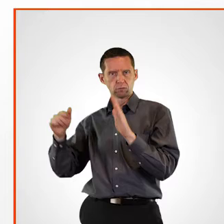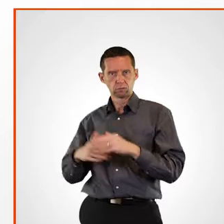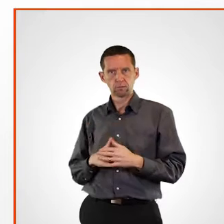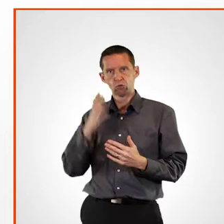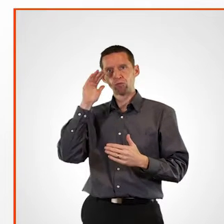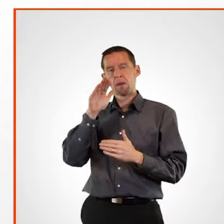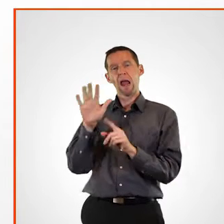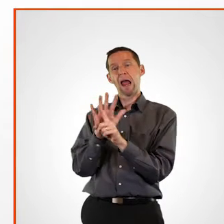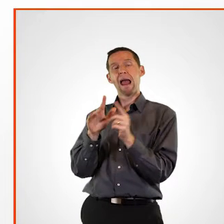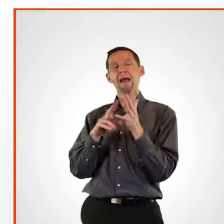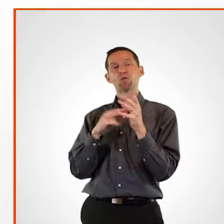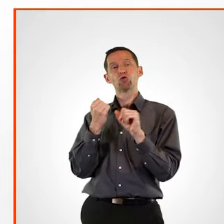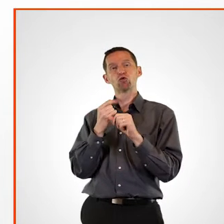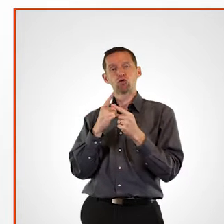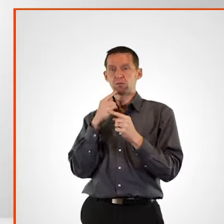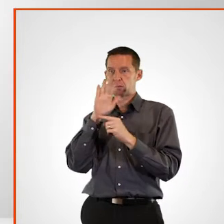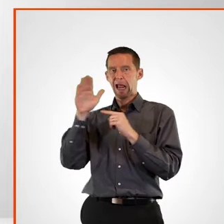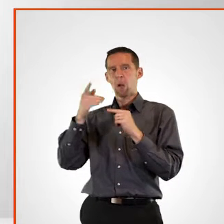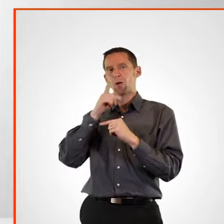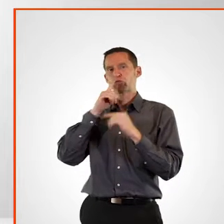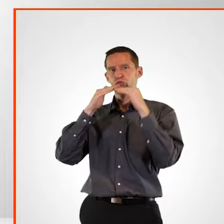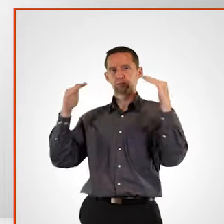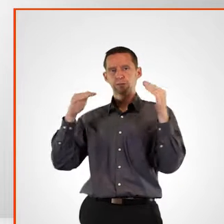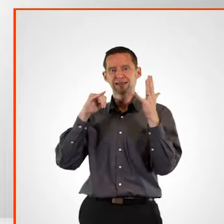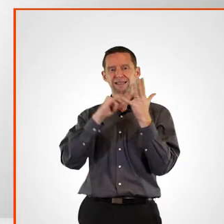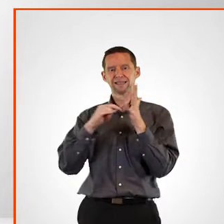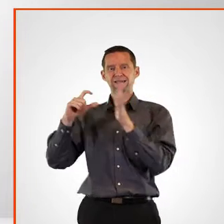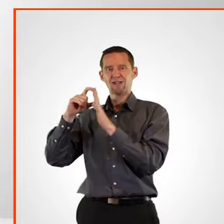And I should remind you that the mean for all of these tests is at 100 with a standard deviation of one.